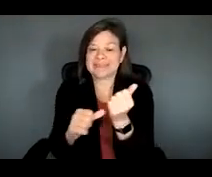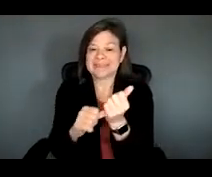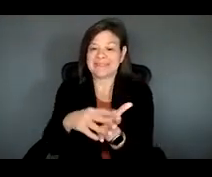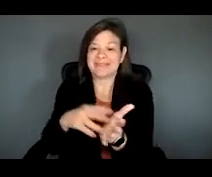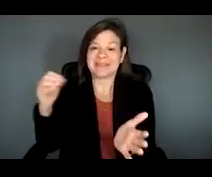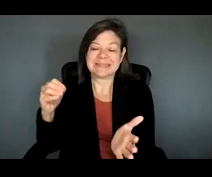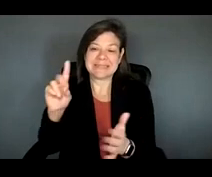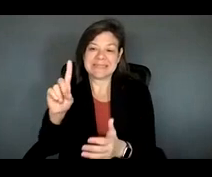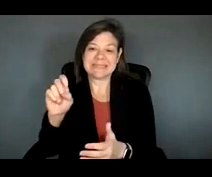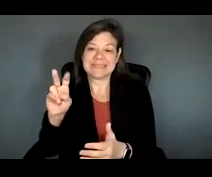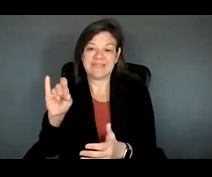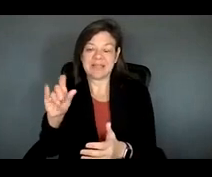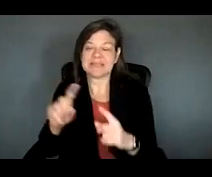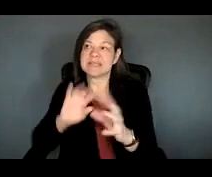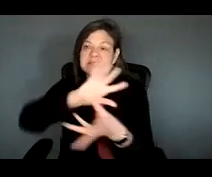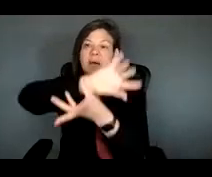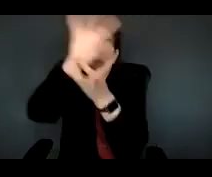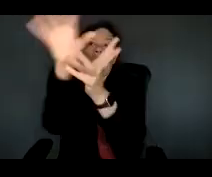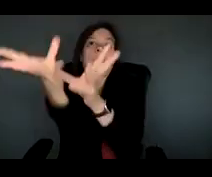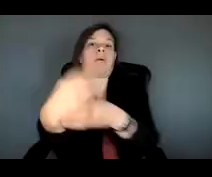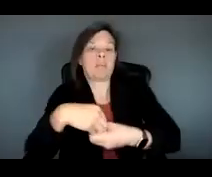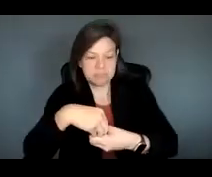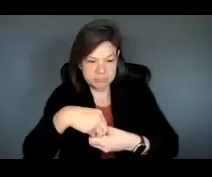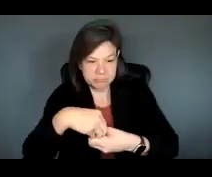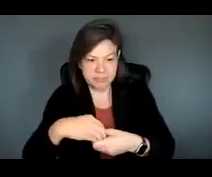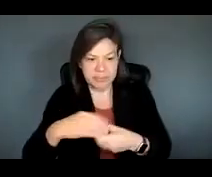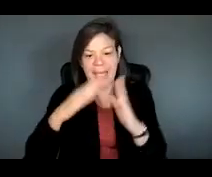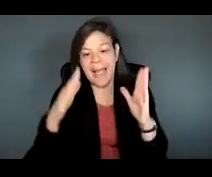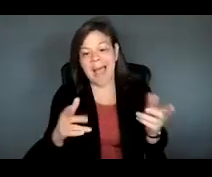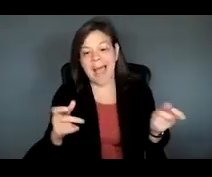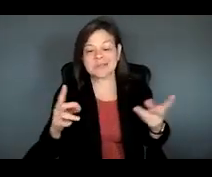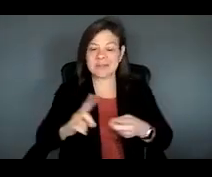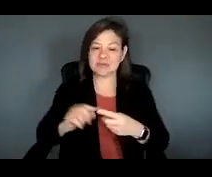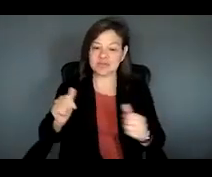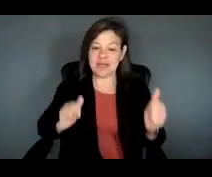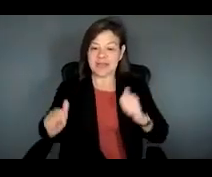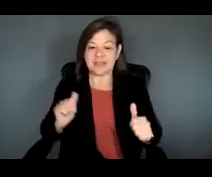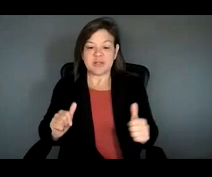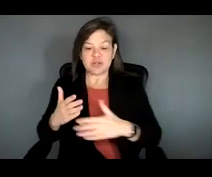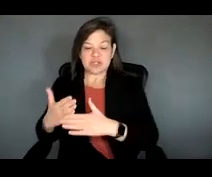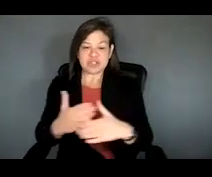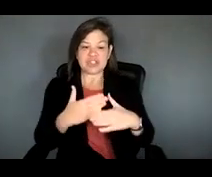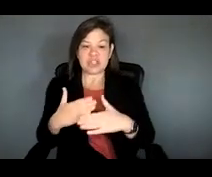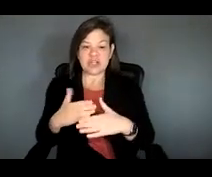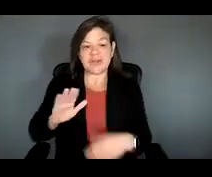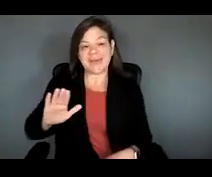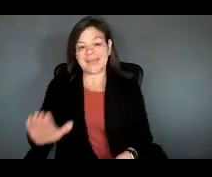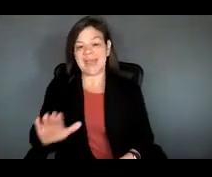that is very comprehensive. So as house manager at a theater is sharing their ALD training